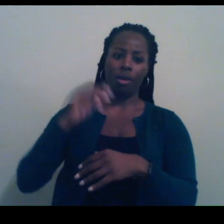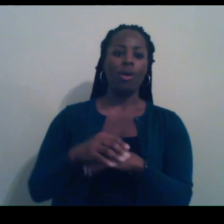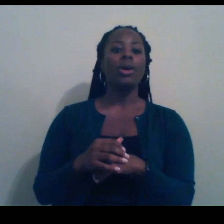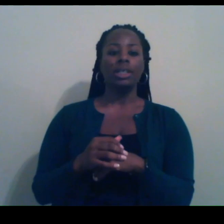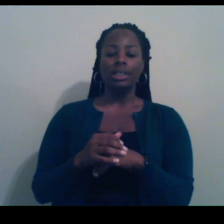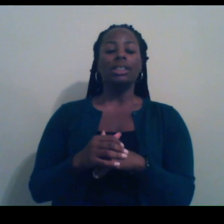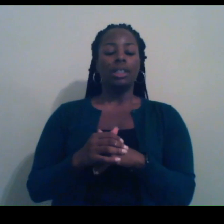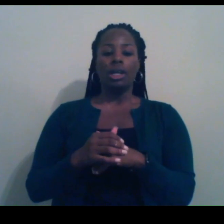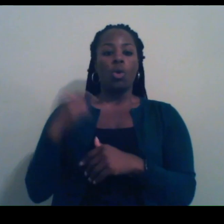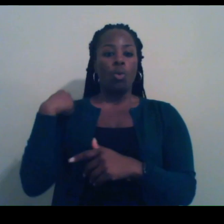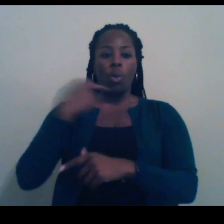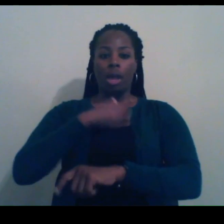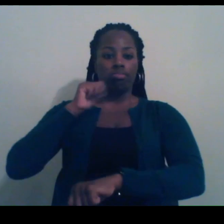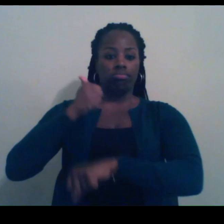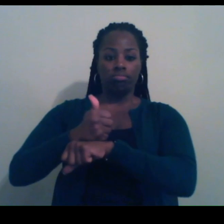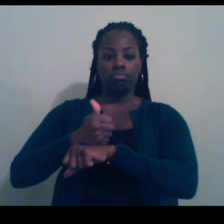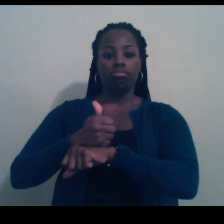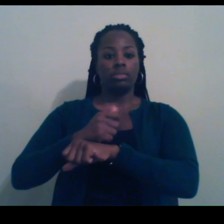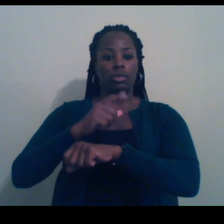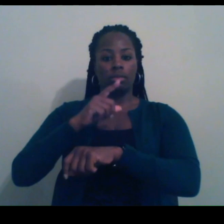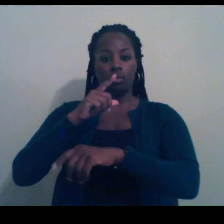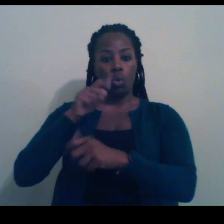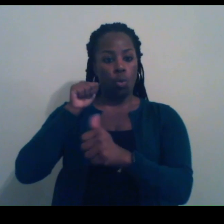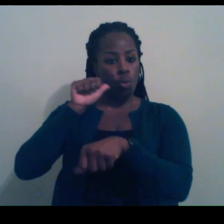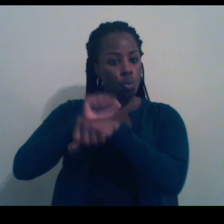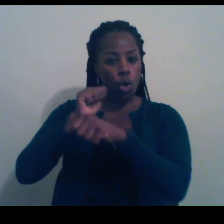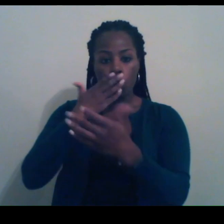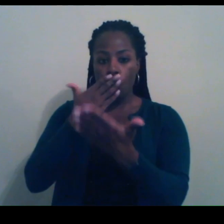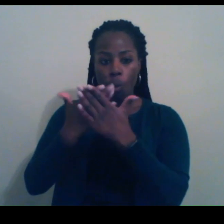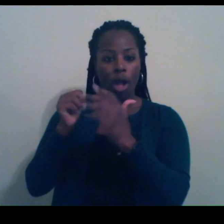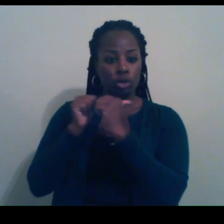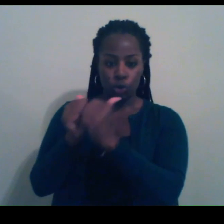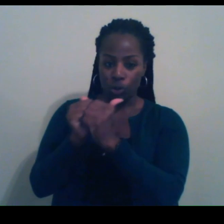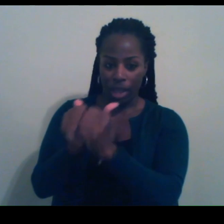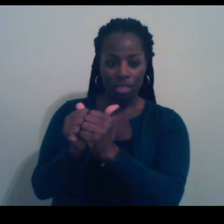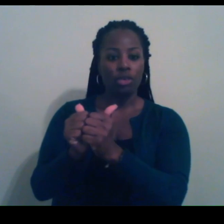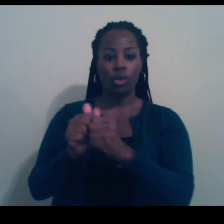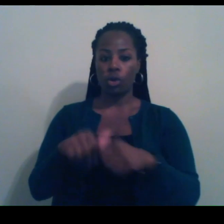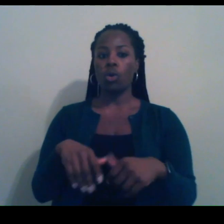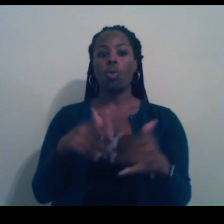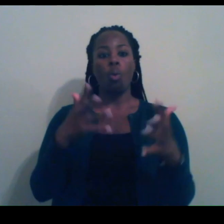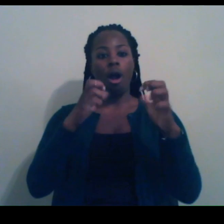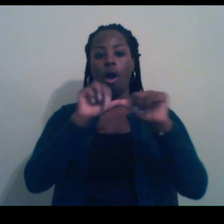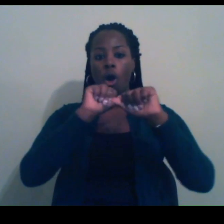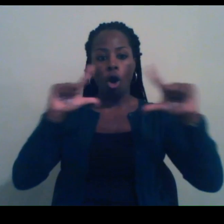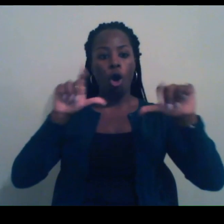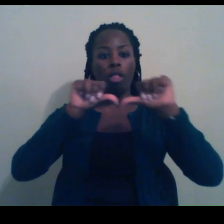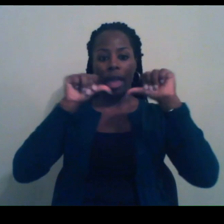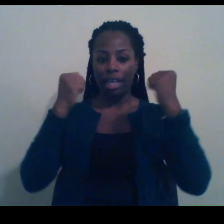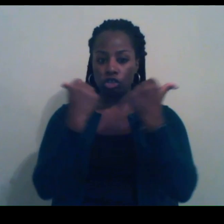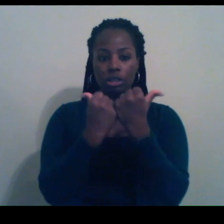established productive working relationships that I think are gonna keep the interagency process working incredibly smoothly and as the vice